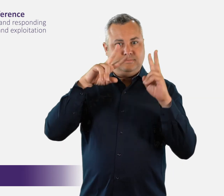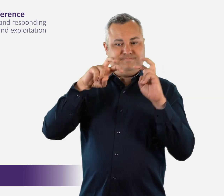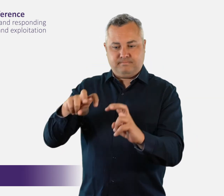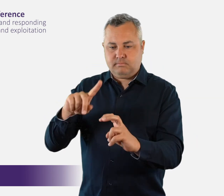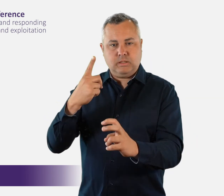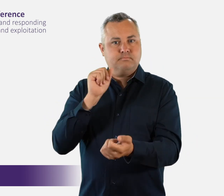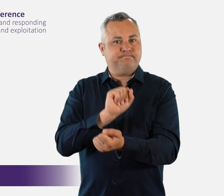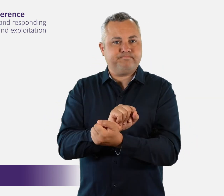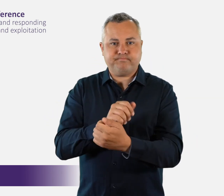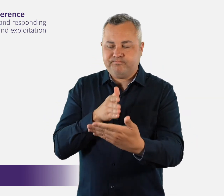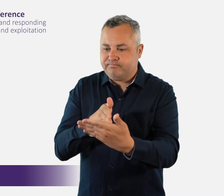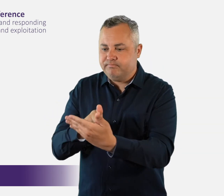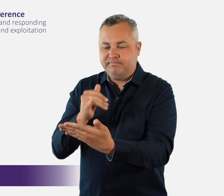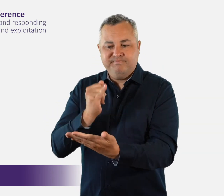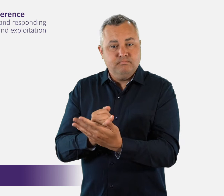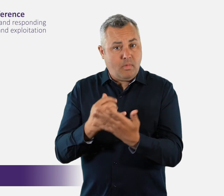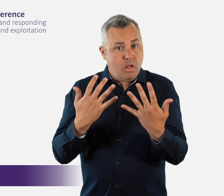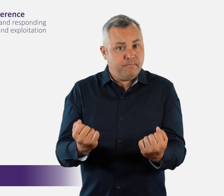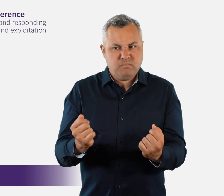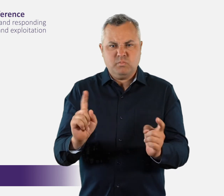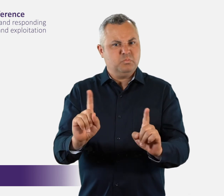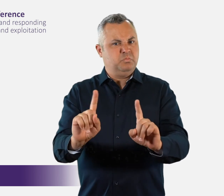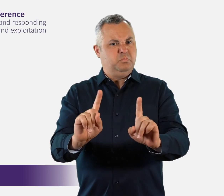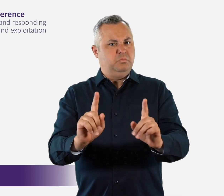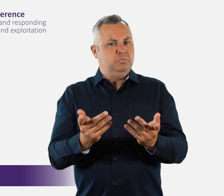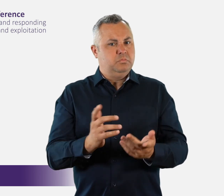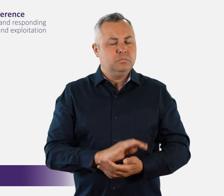violence, abuse, neglect or exploitation in education and learning settings?